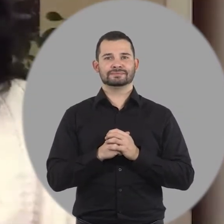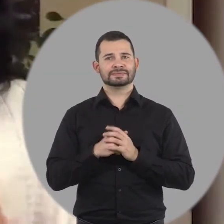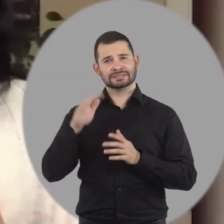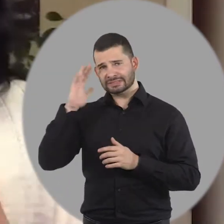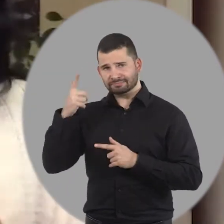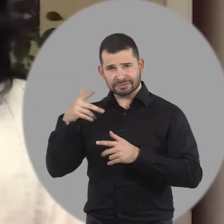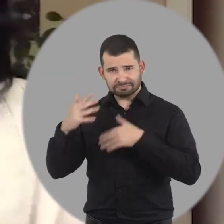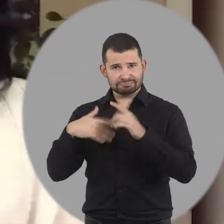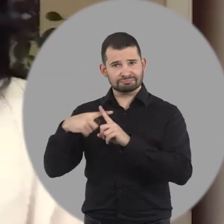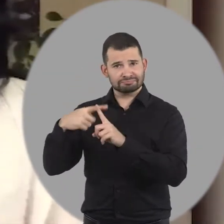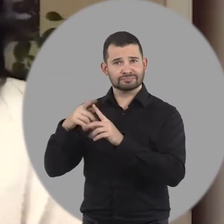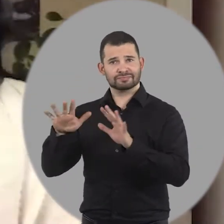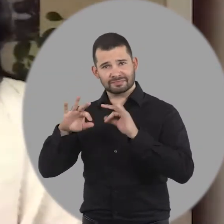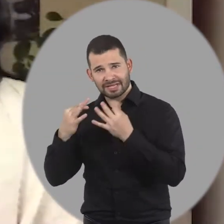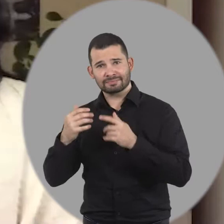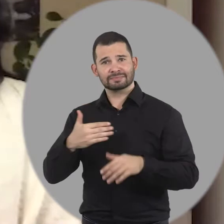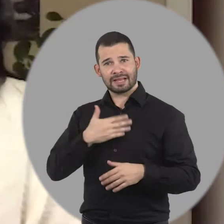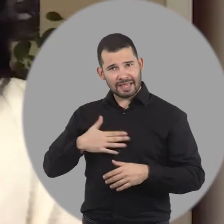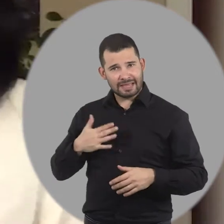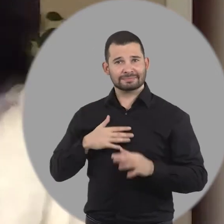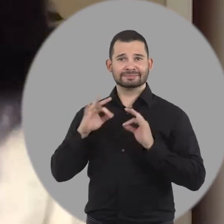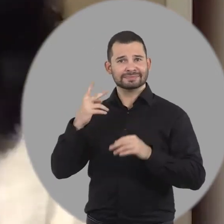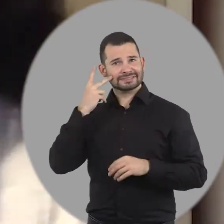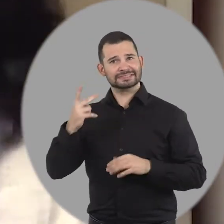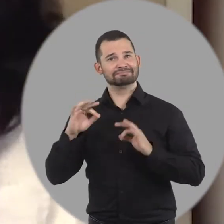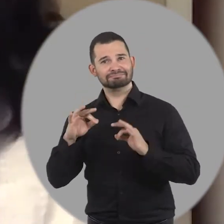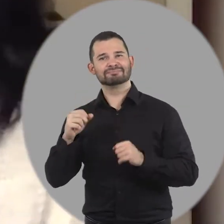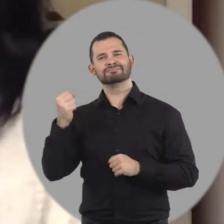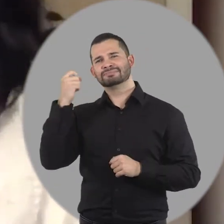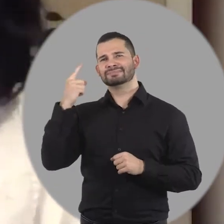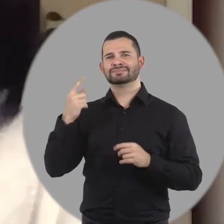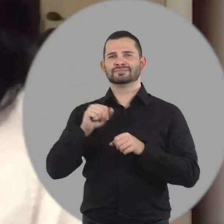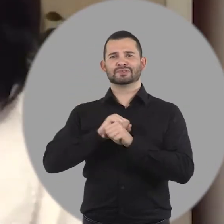and I'm so, so glad to hear that. And it hasn't been so great for a lot of people